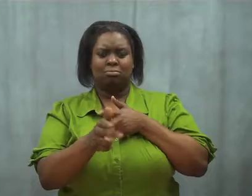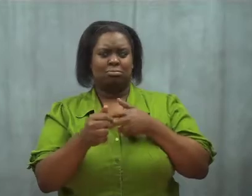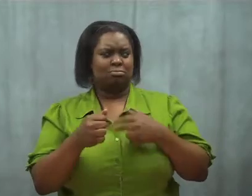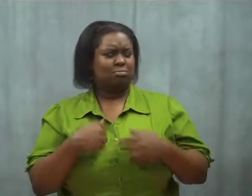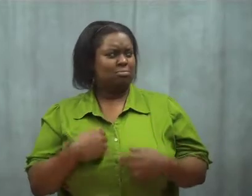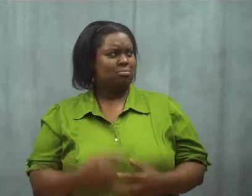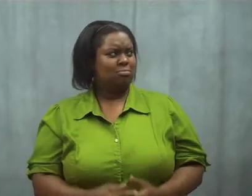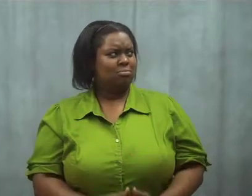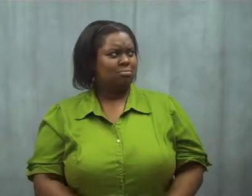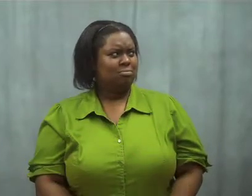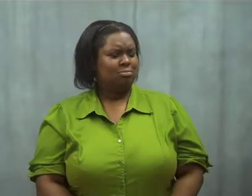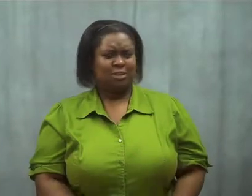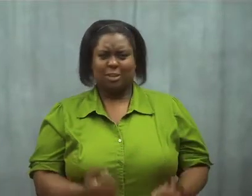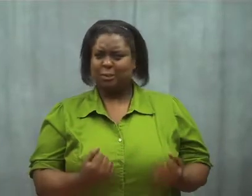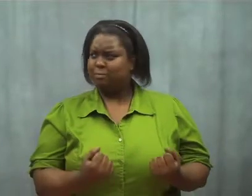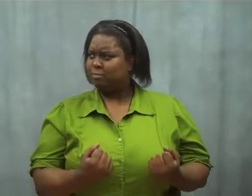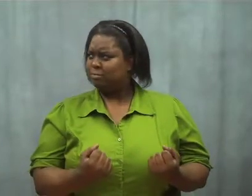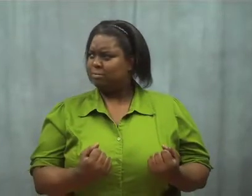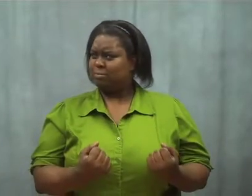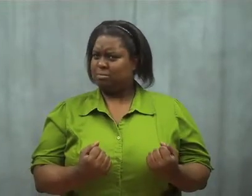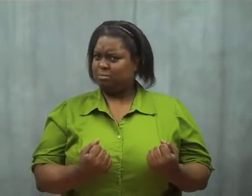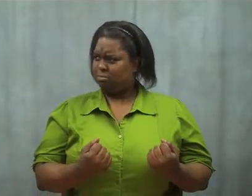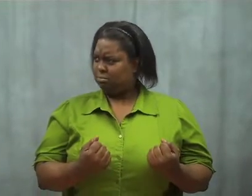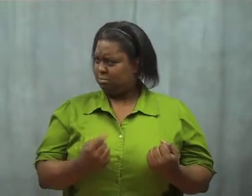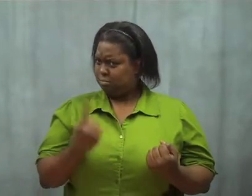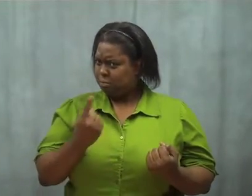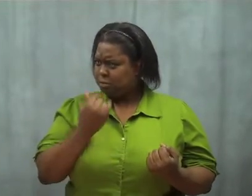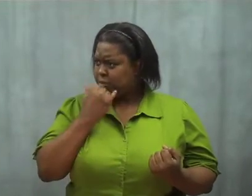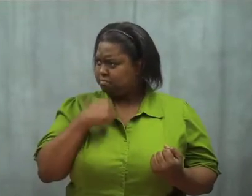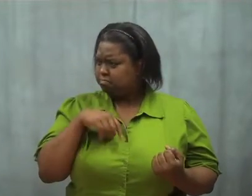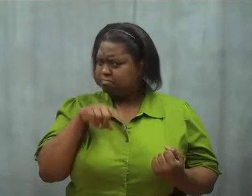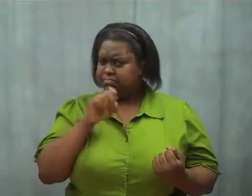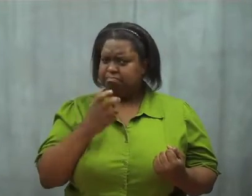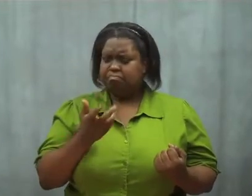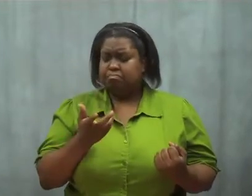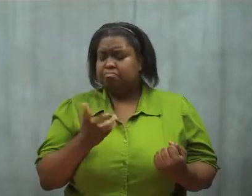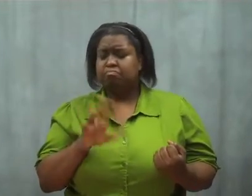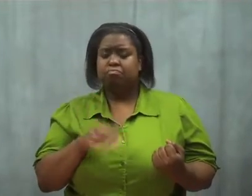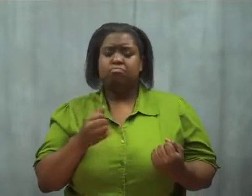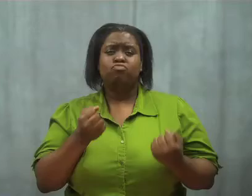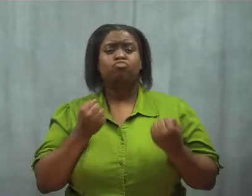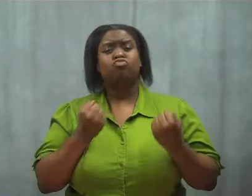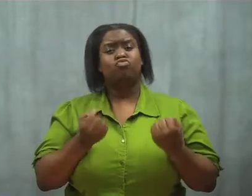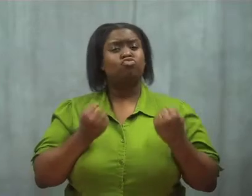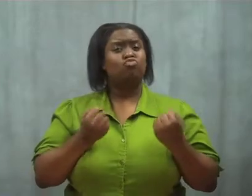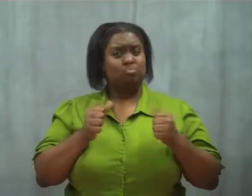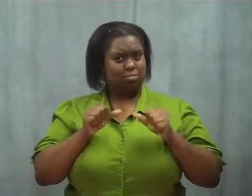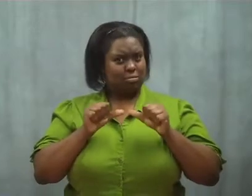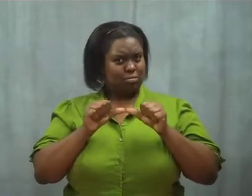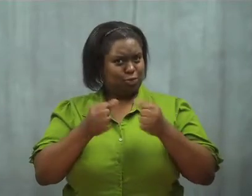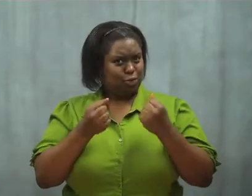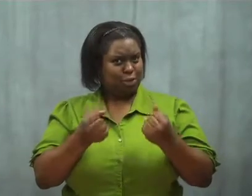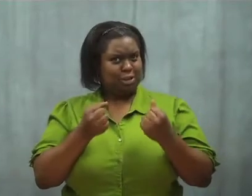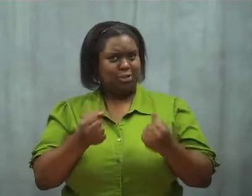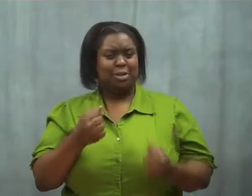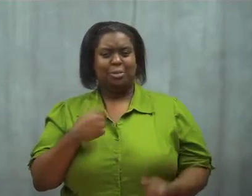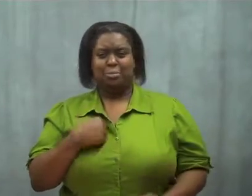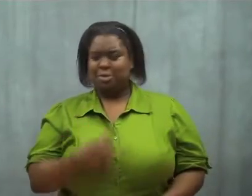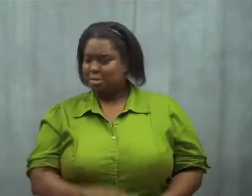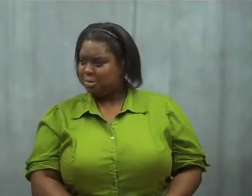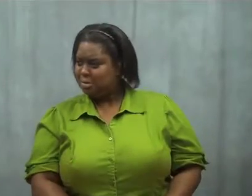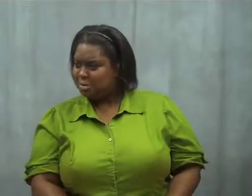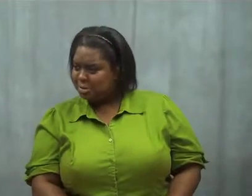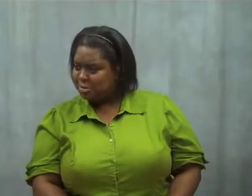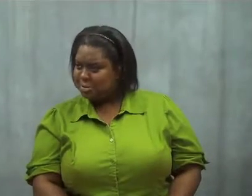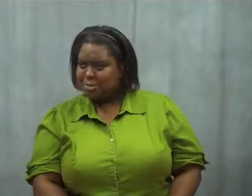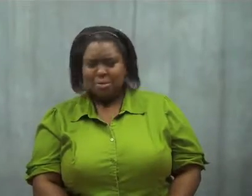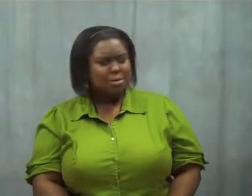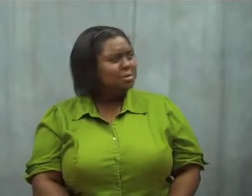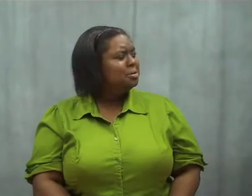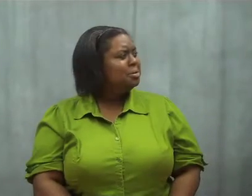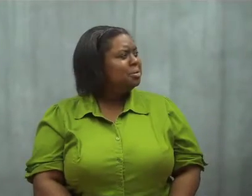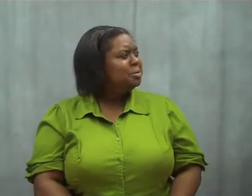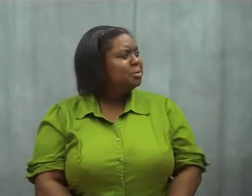We continued to drive, wondering if something was up.